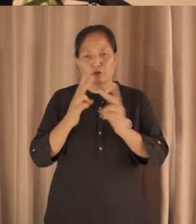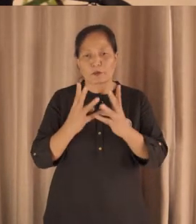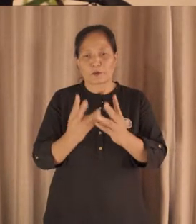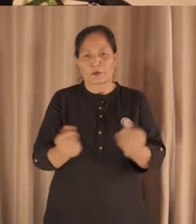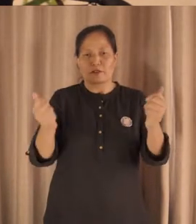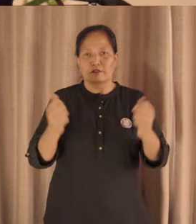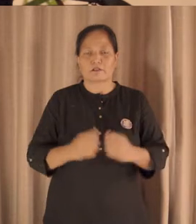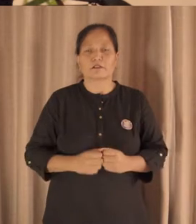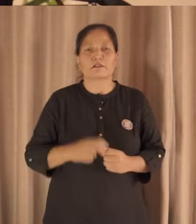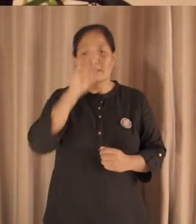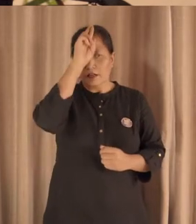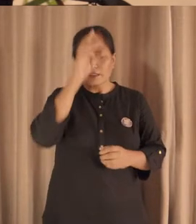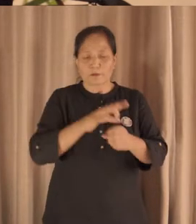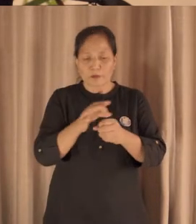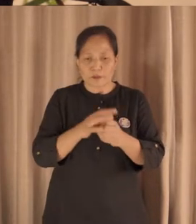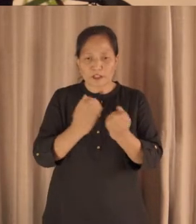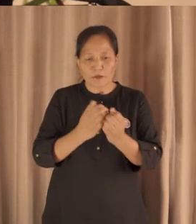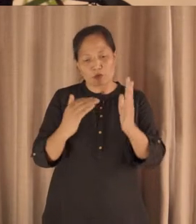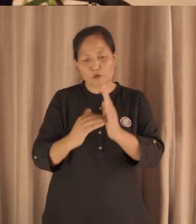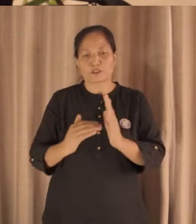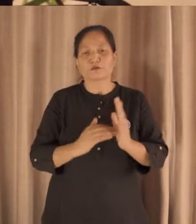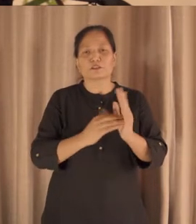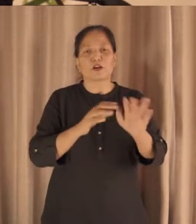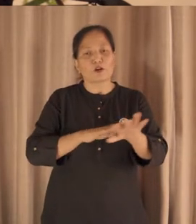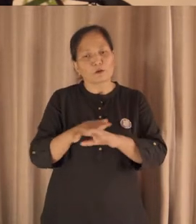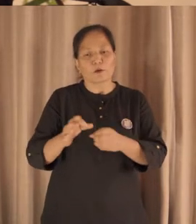the two and how do we understand the difference. How the traditional land is connected with